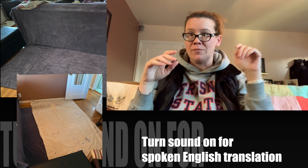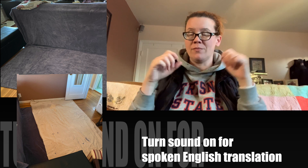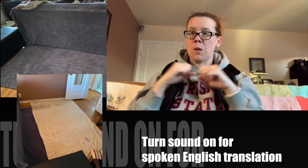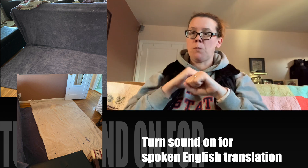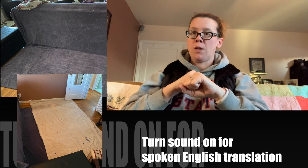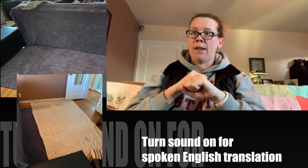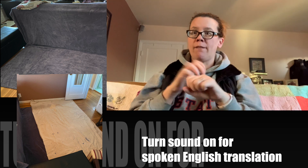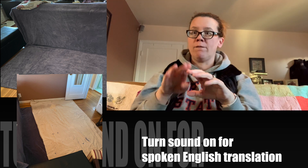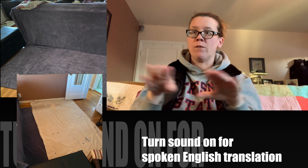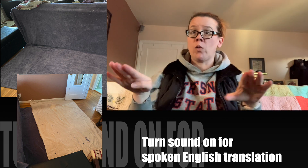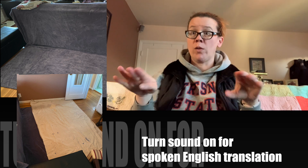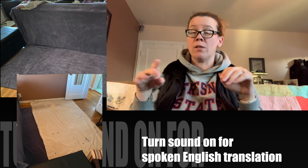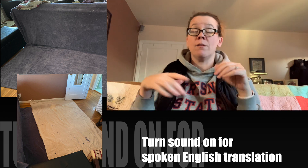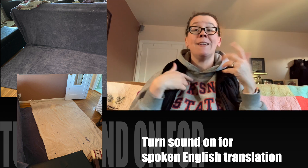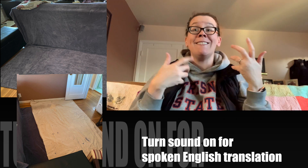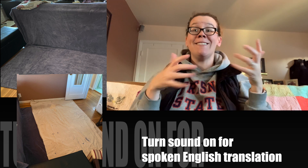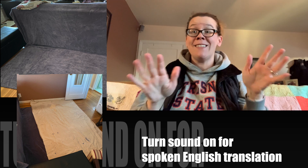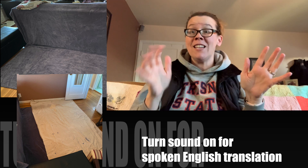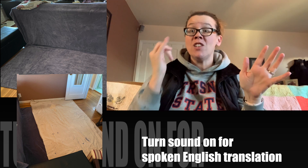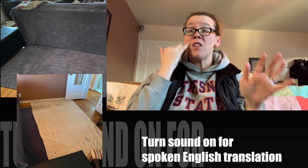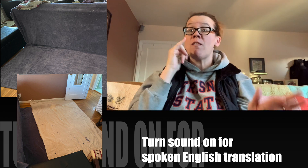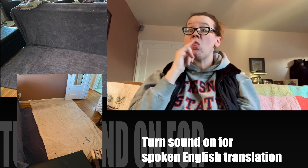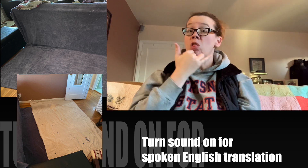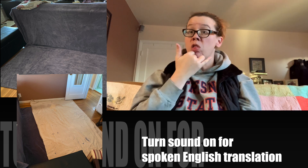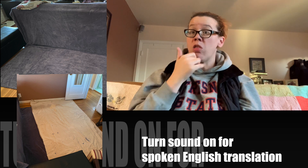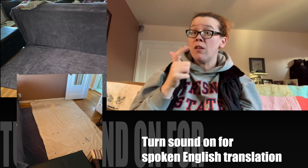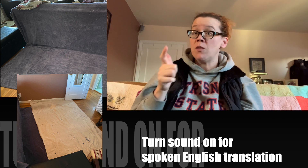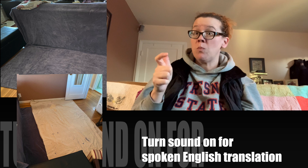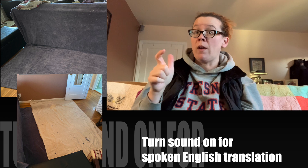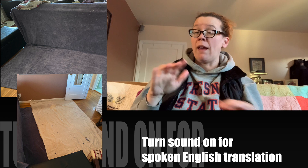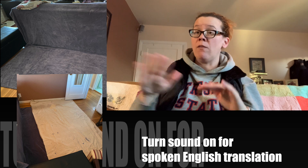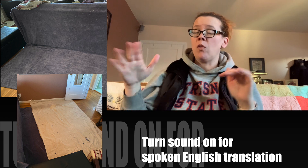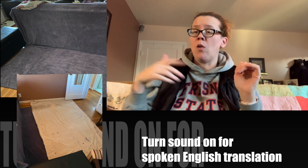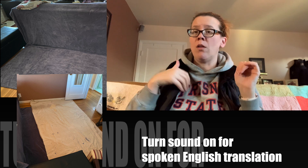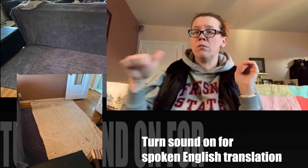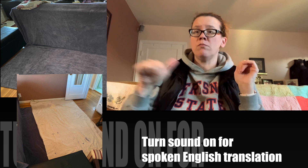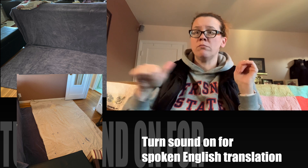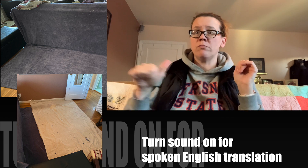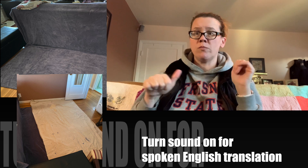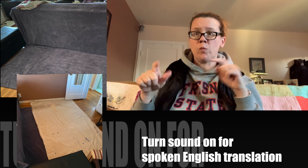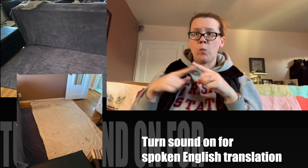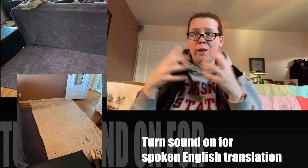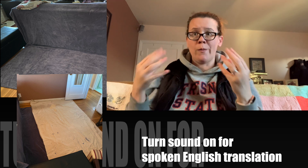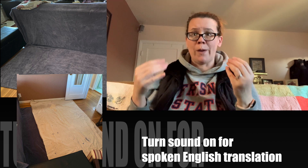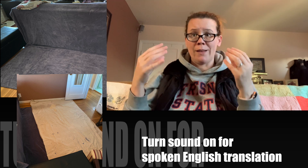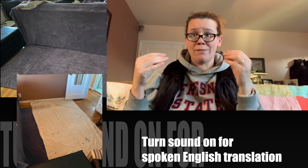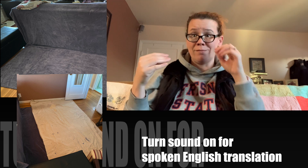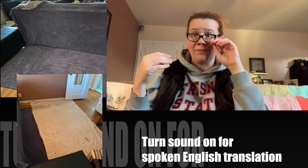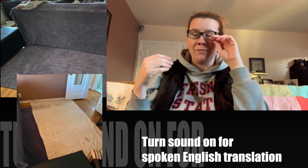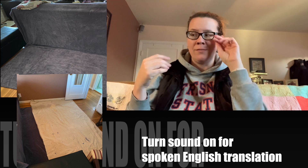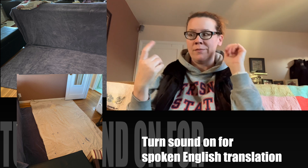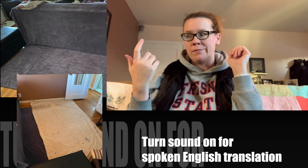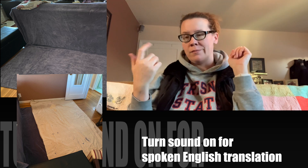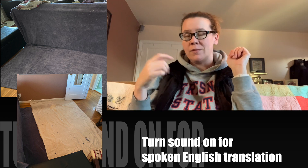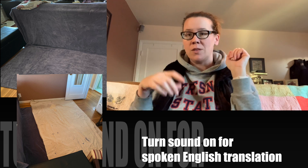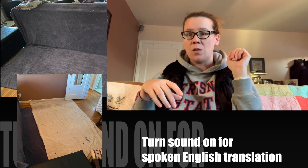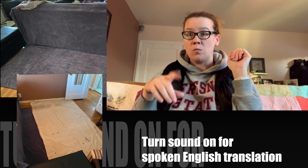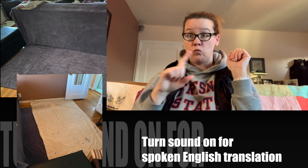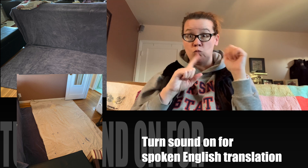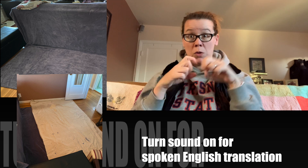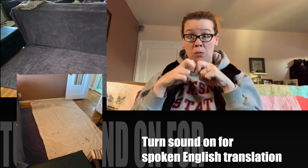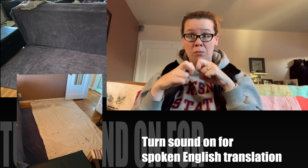on top of a blanket and then also just to protect the hardwood floors. Um.. and just make cleaning